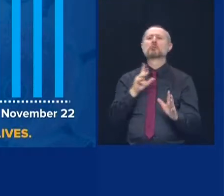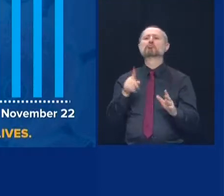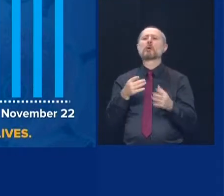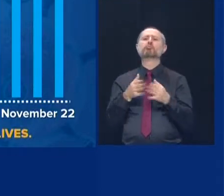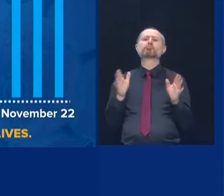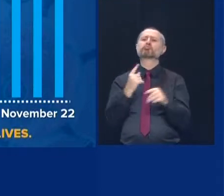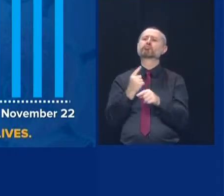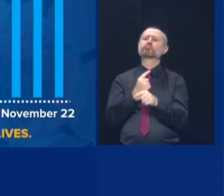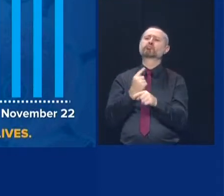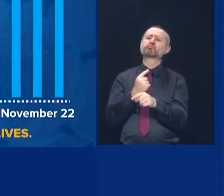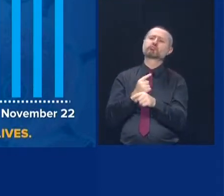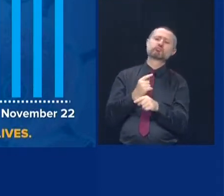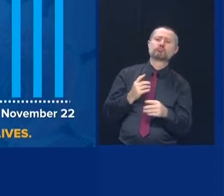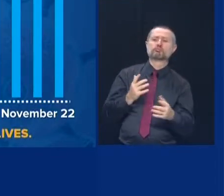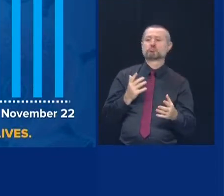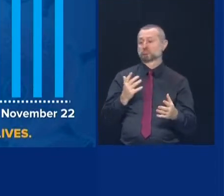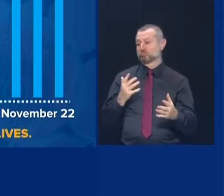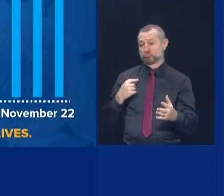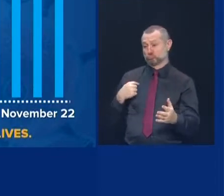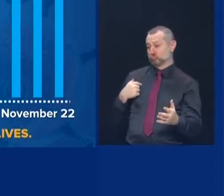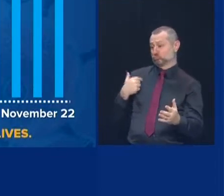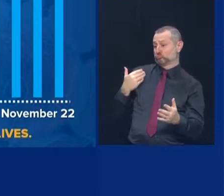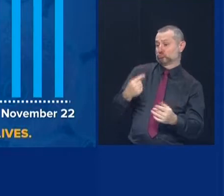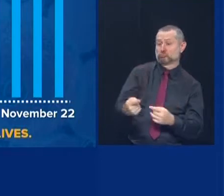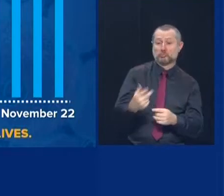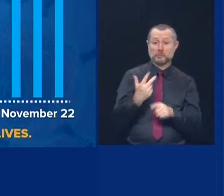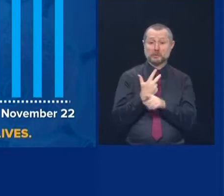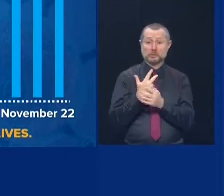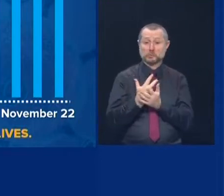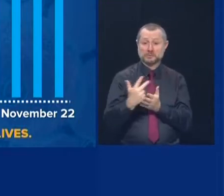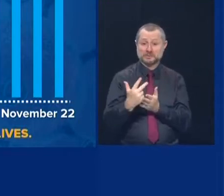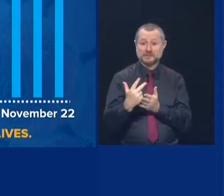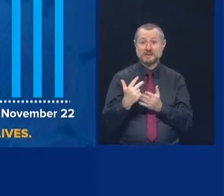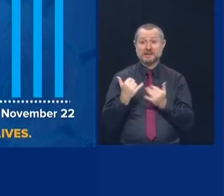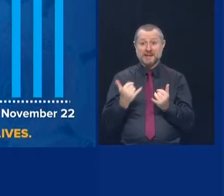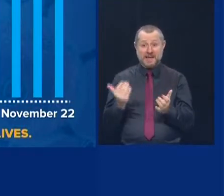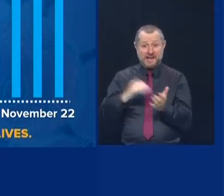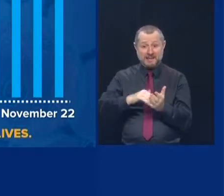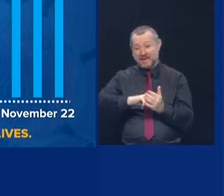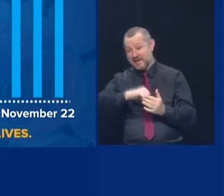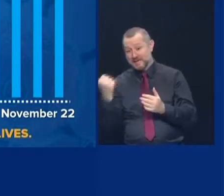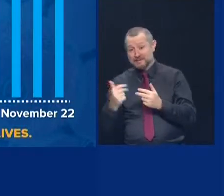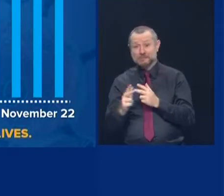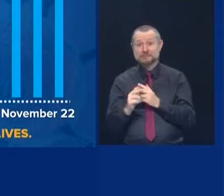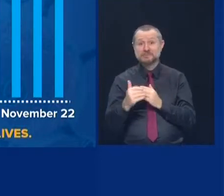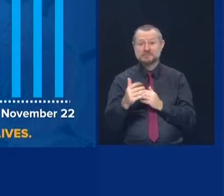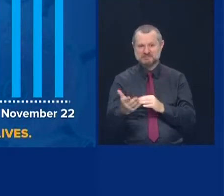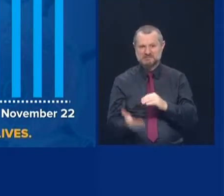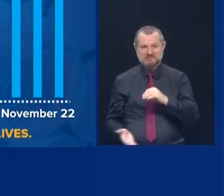FACTOR OUT THAT RATE OF INCREASE, OKAY? FORGET THANKSGIVING, FORGET EVERYTHING ELSE. JUST FACTOR OUT THE CURRENT RATE